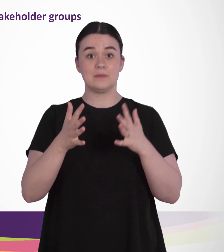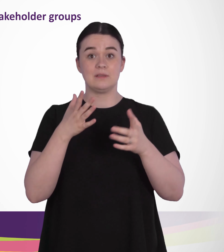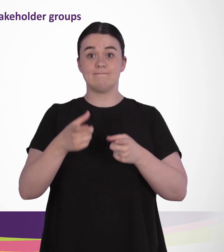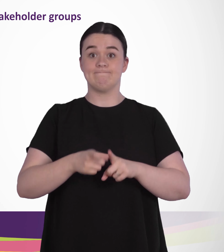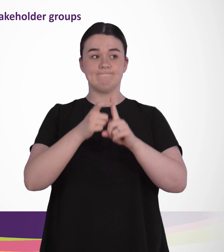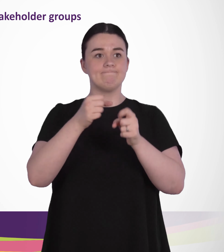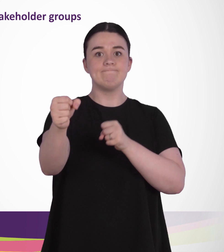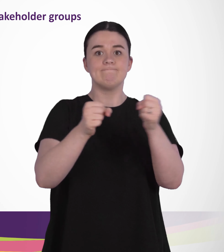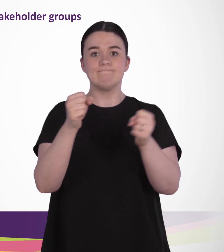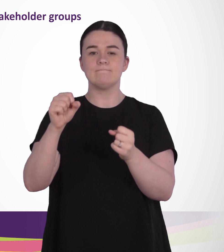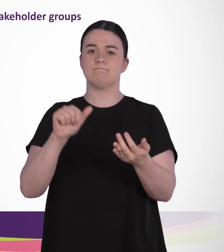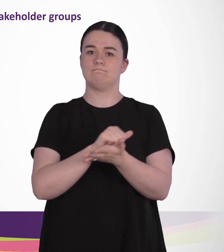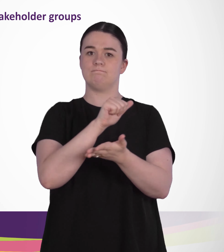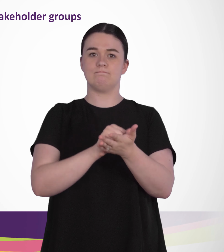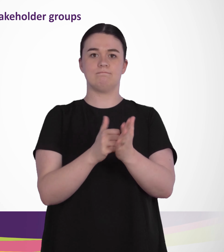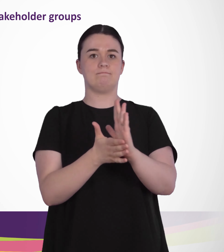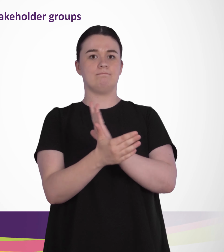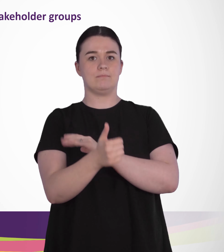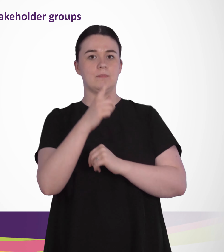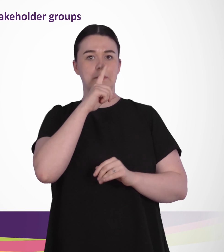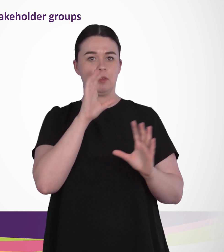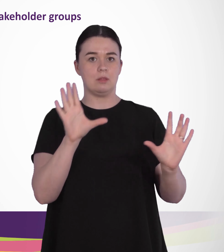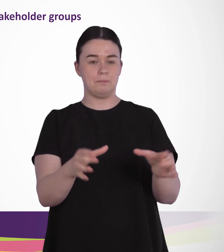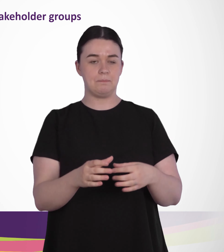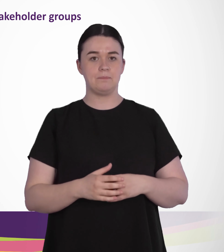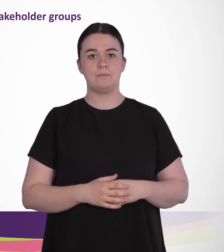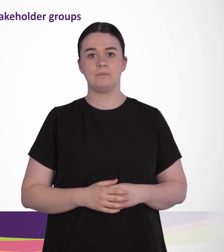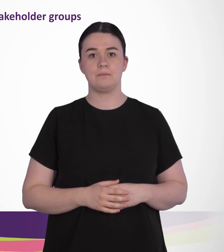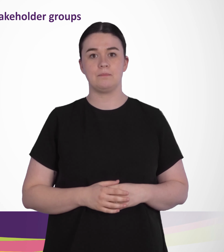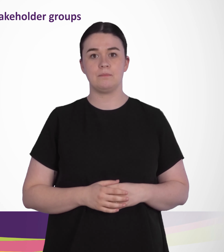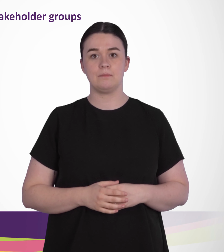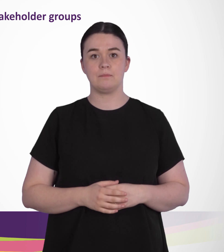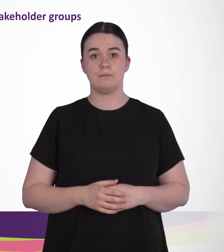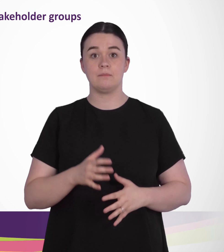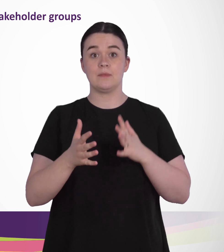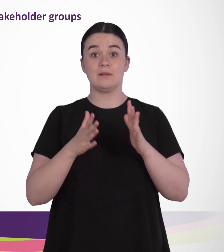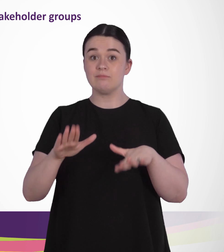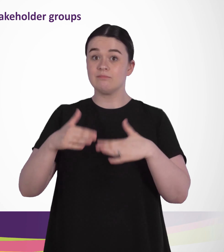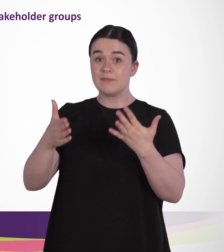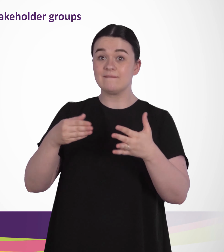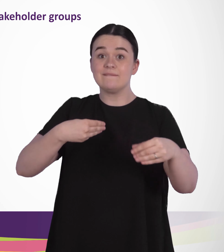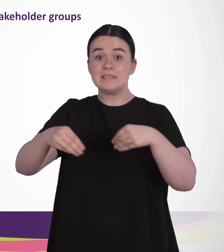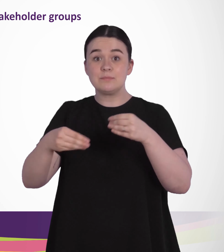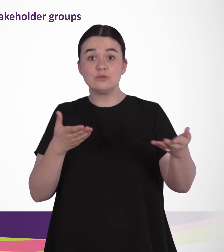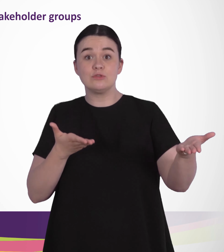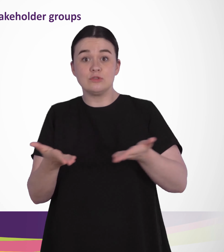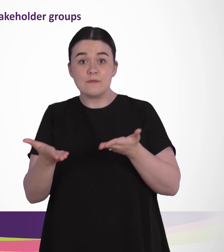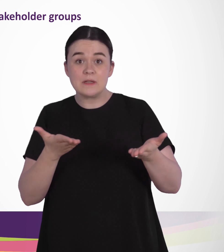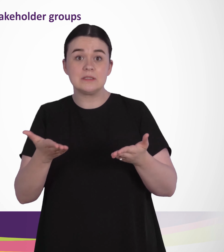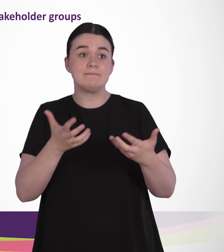difficulty recruiting a capable and local workforce, and being able to deliver flexible